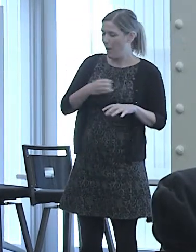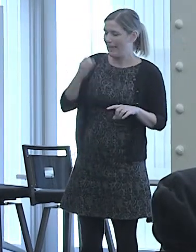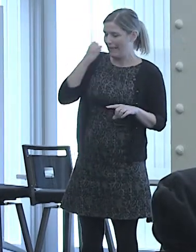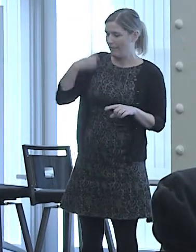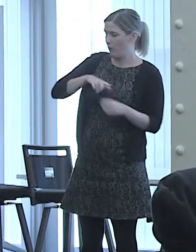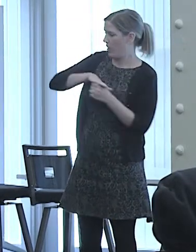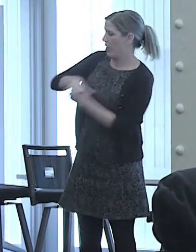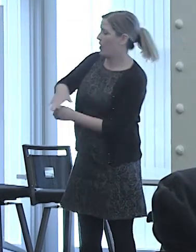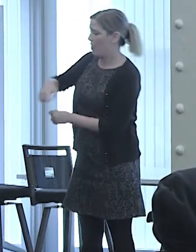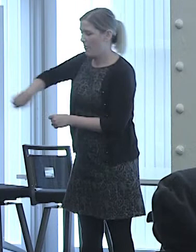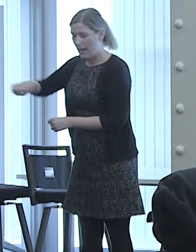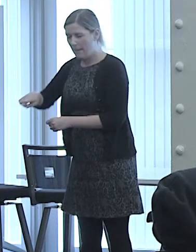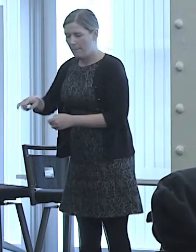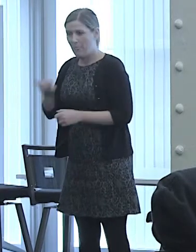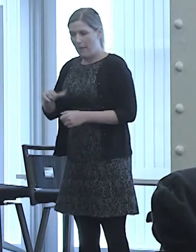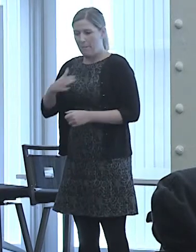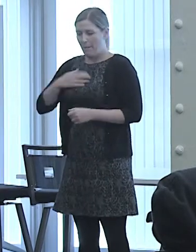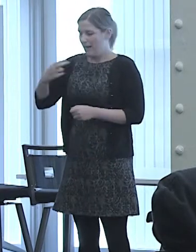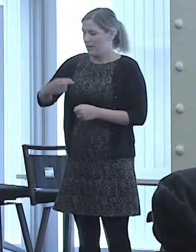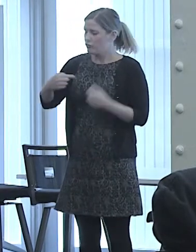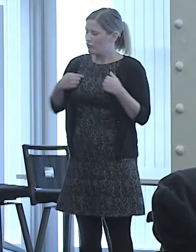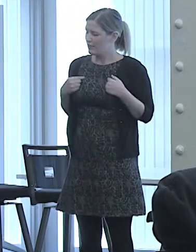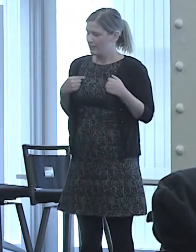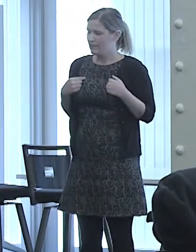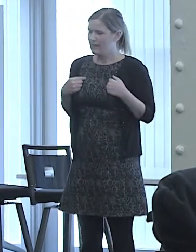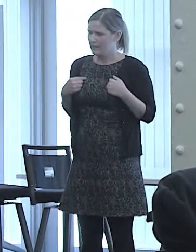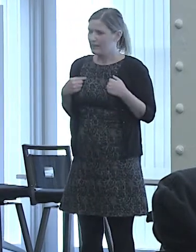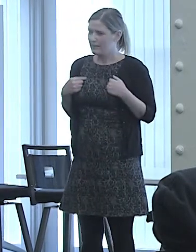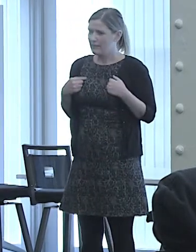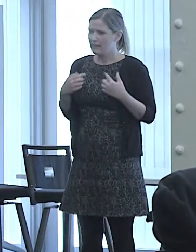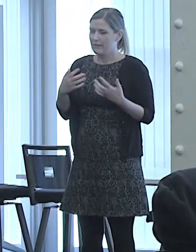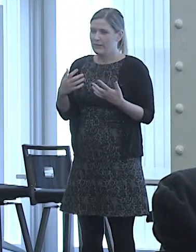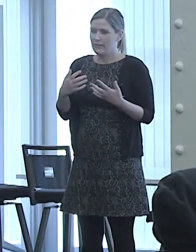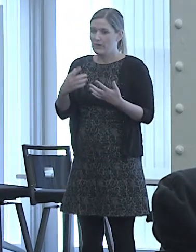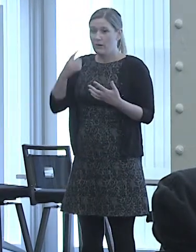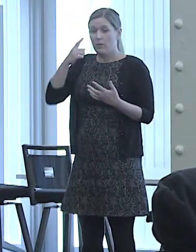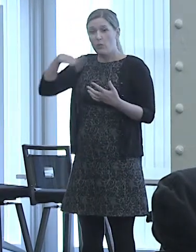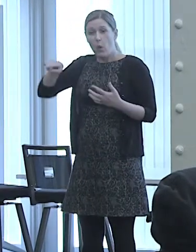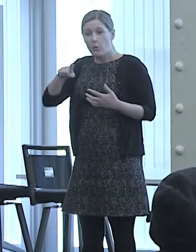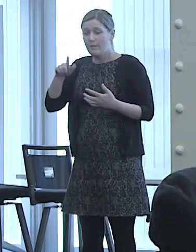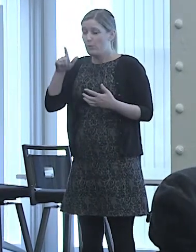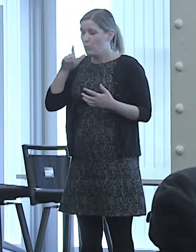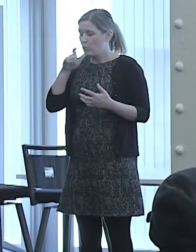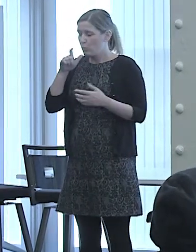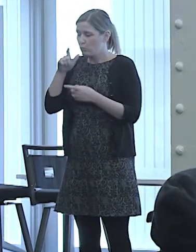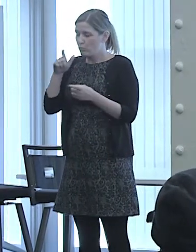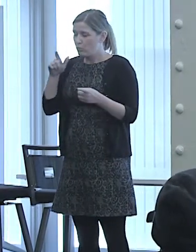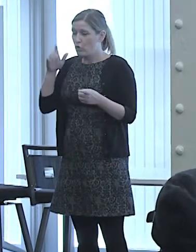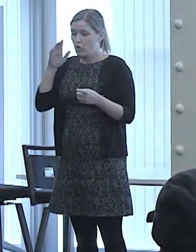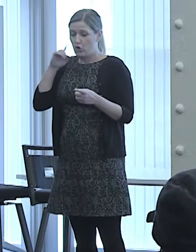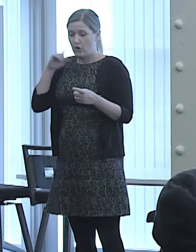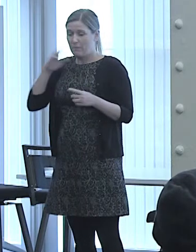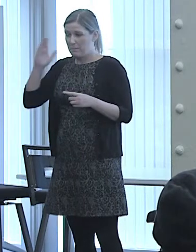And so, my invocation and those of you who have heard me speak before, you know a bit about this.